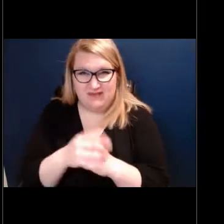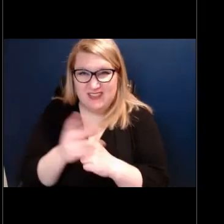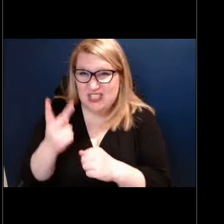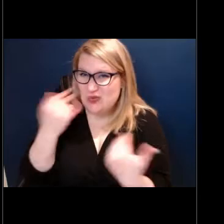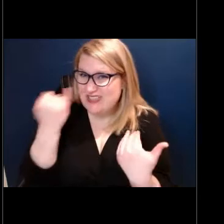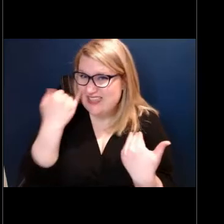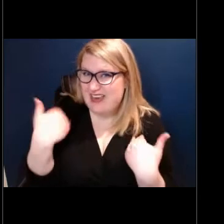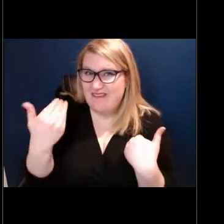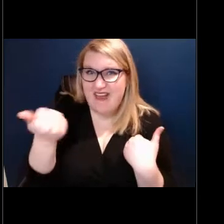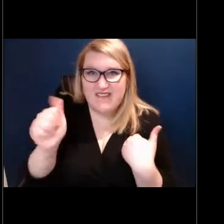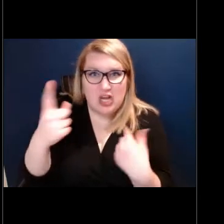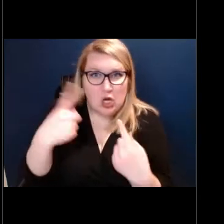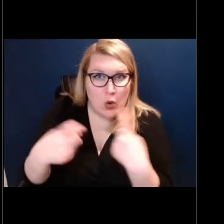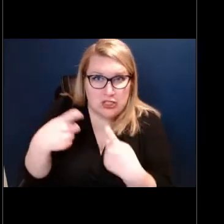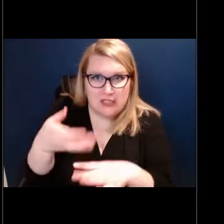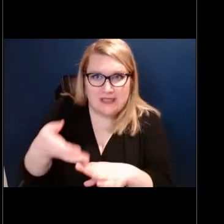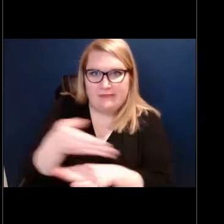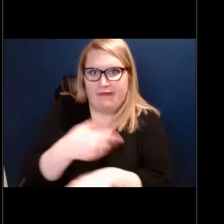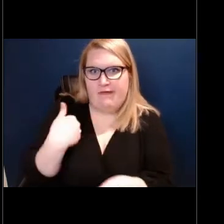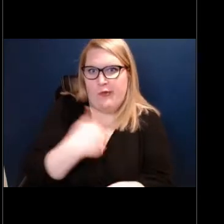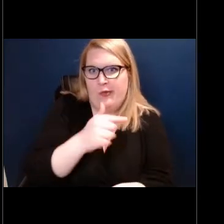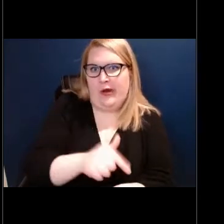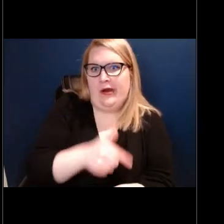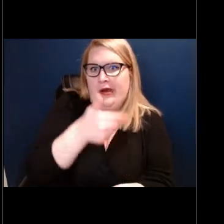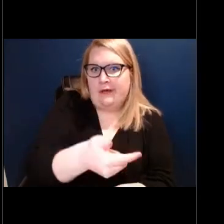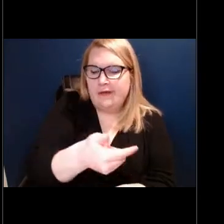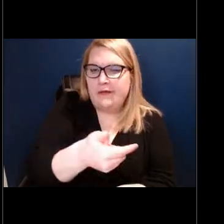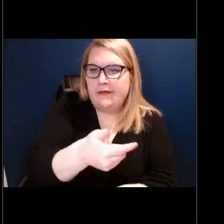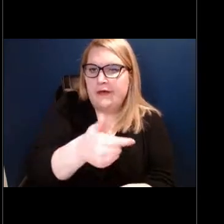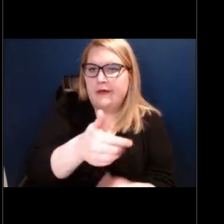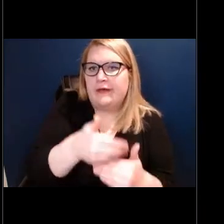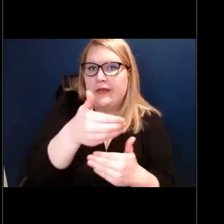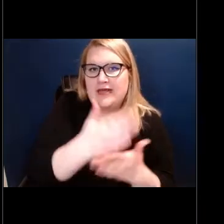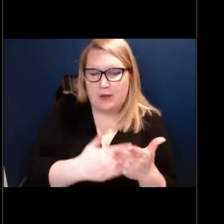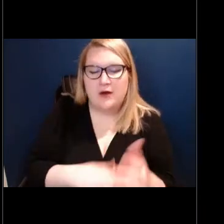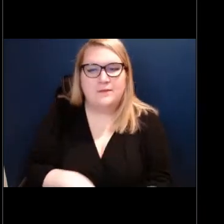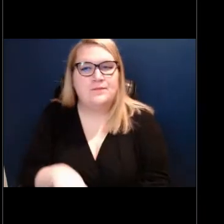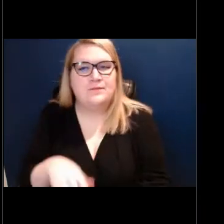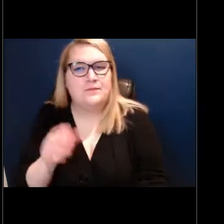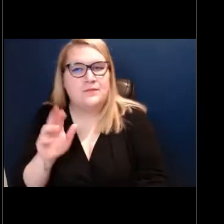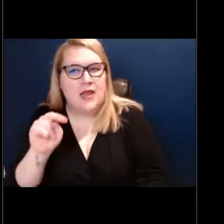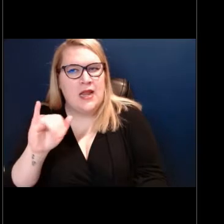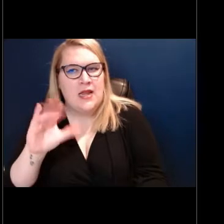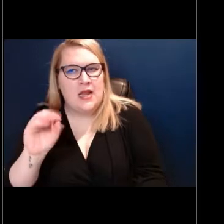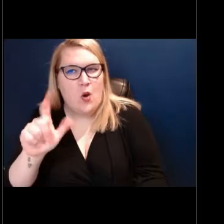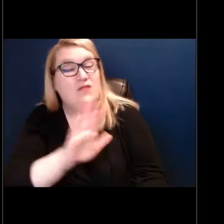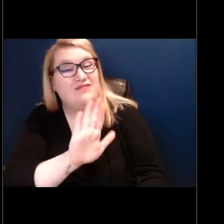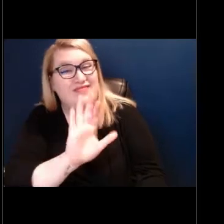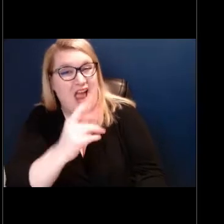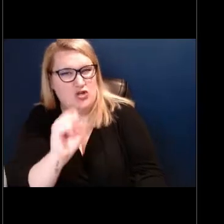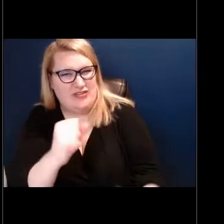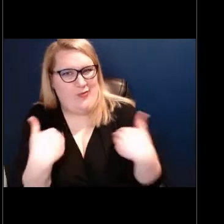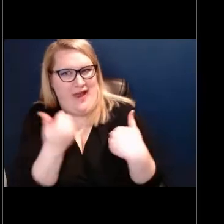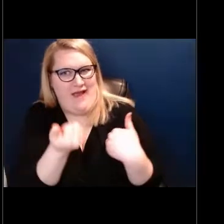and we'll before we move on to the tour the roof. [Nicole Bartlett] Great, Chris, we do have some questions. So first question, from Christina is,